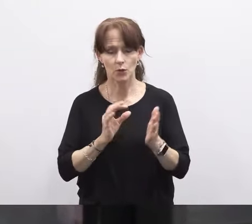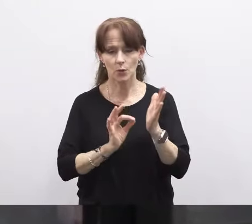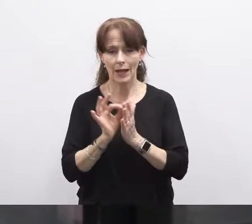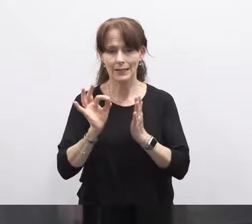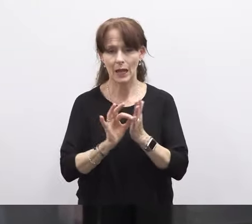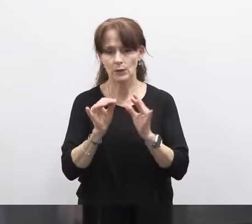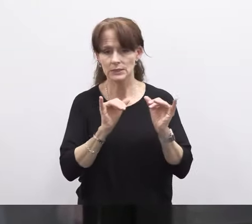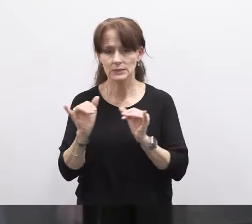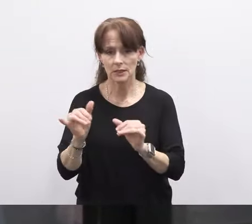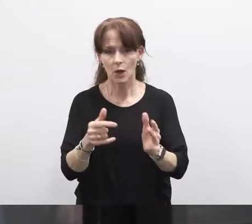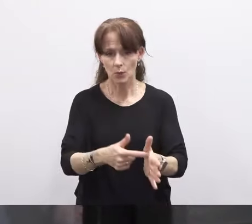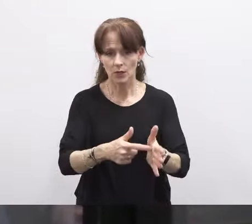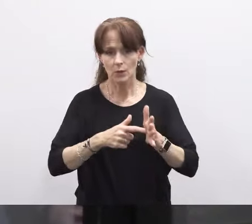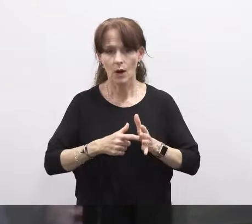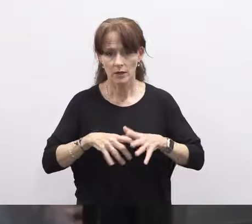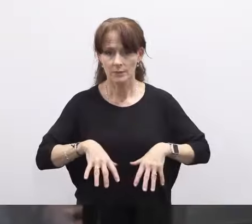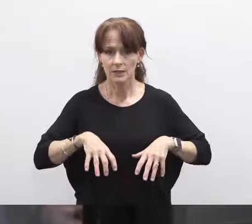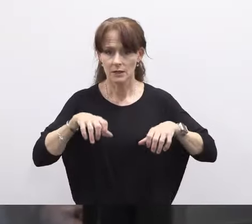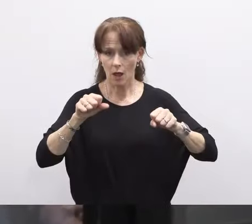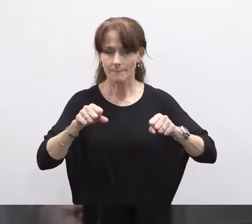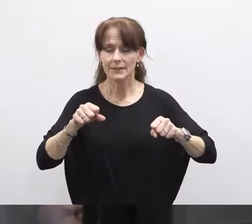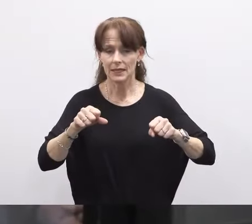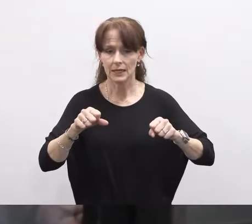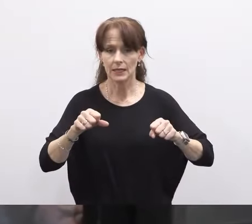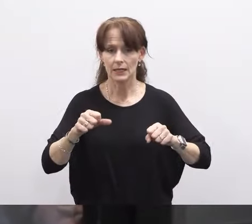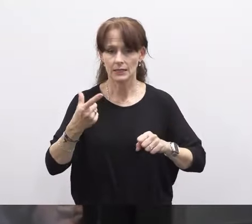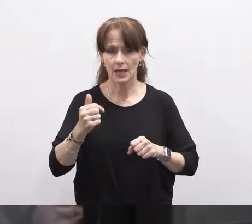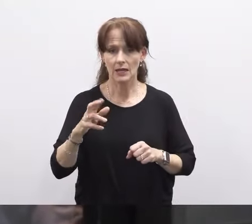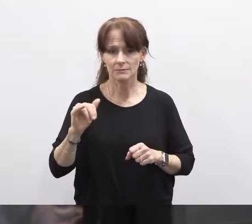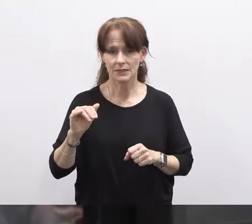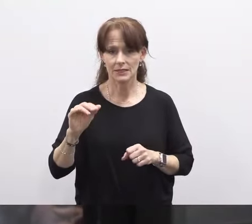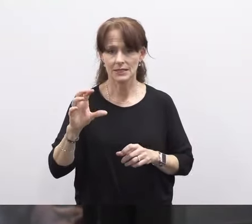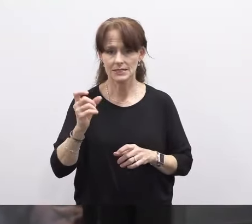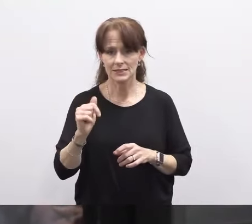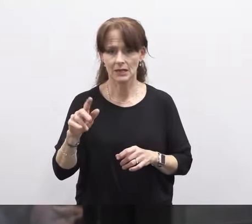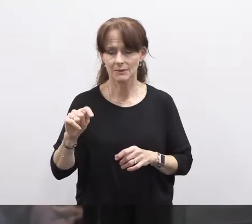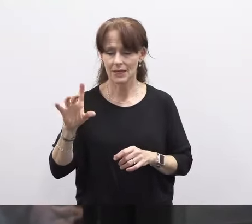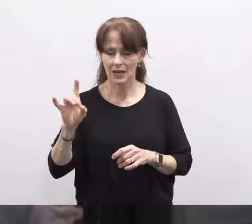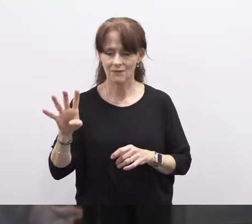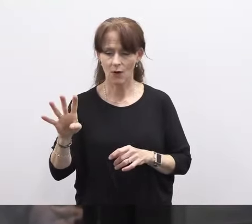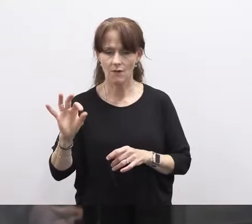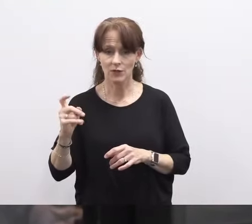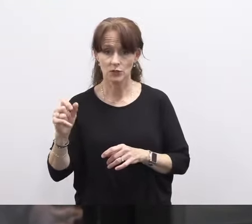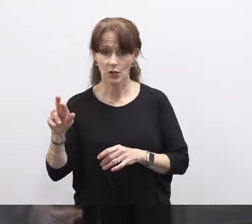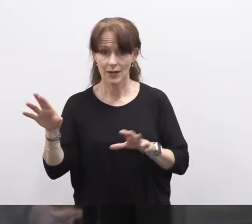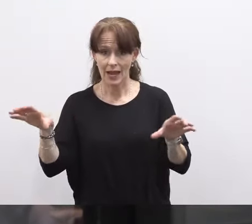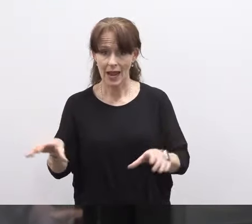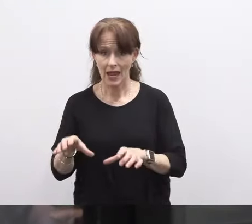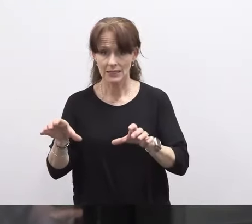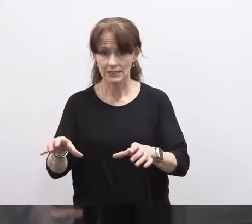that was required to be adopted, GASB Statement 84 on fiduciary activities. And so what you'll see differently this year